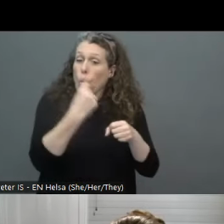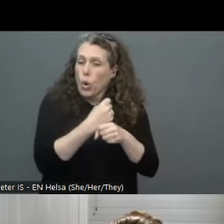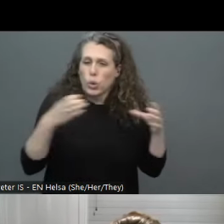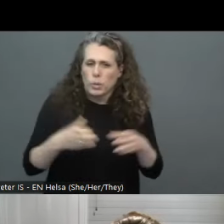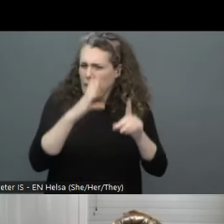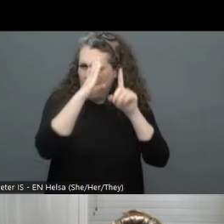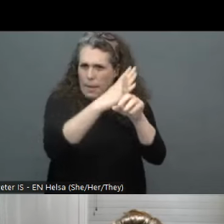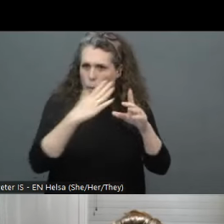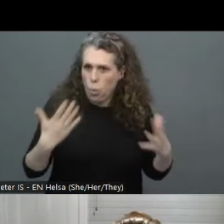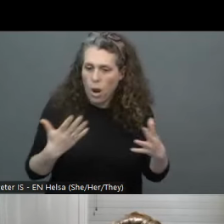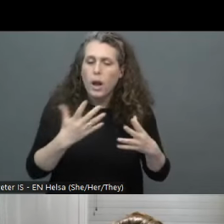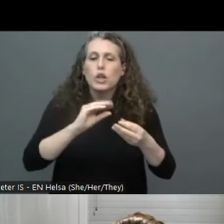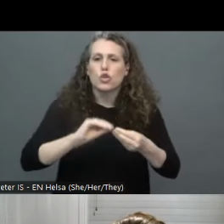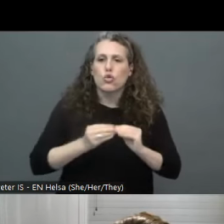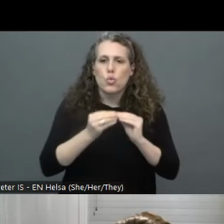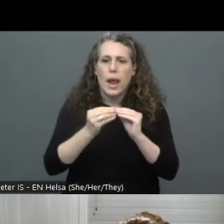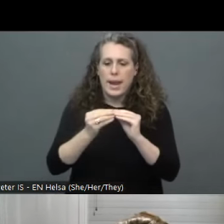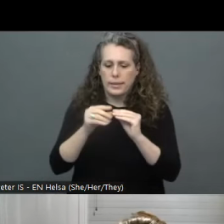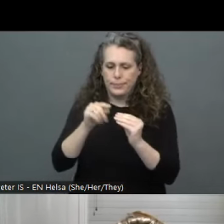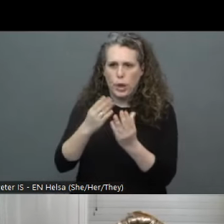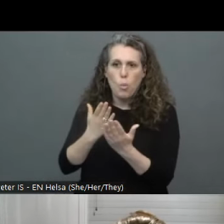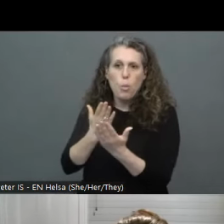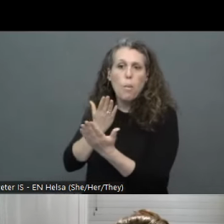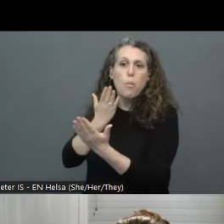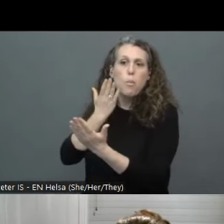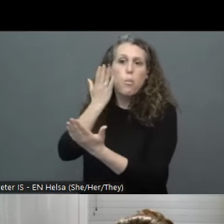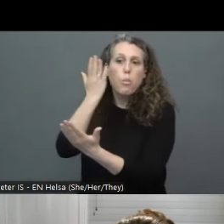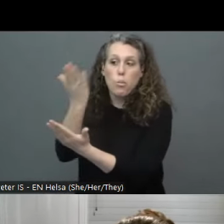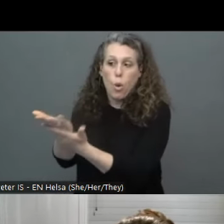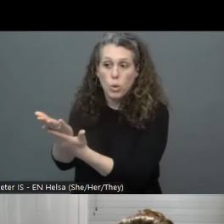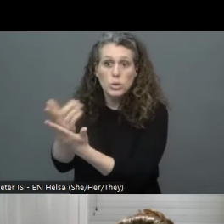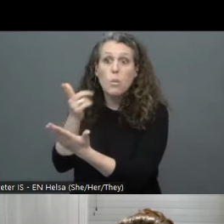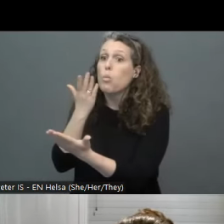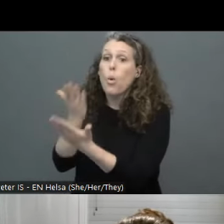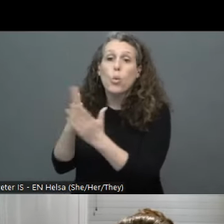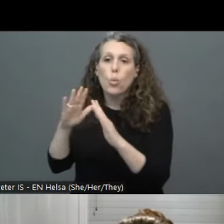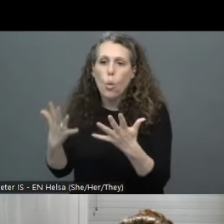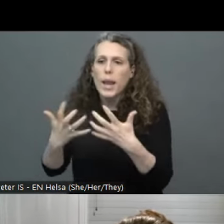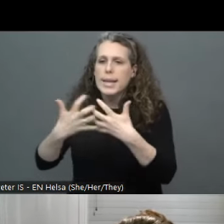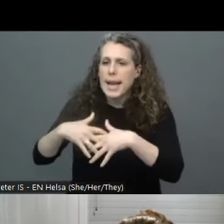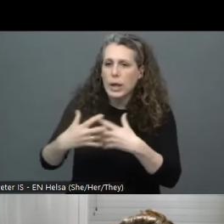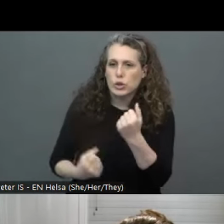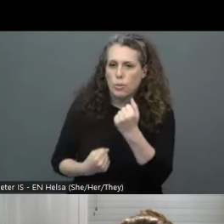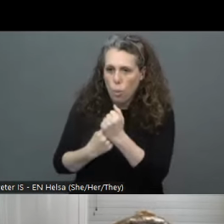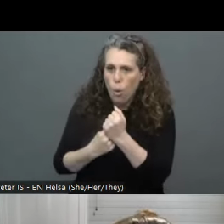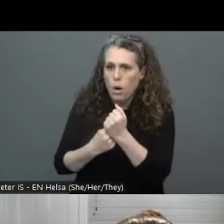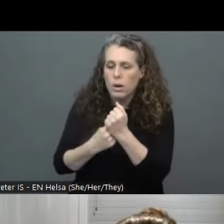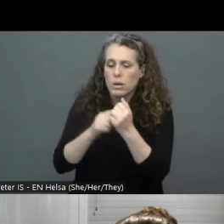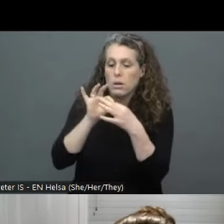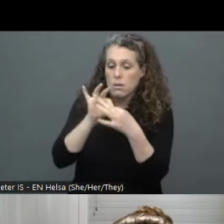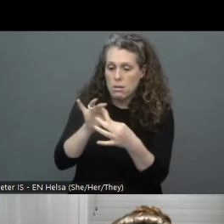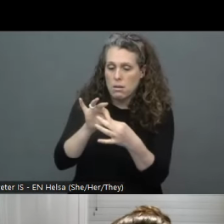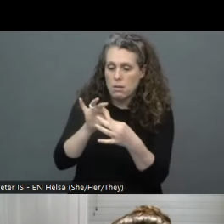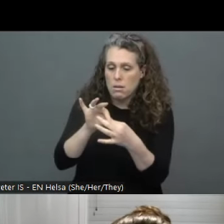an effective model of providing technical support on disability inclusive to humanitarian actors.